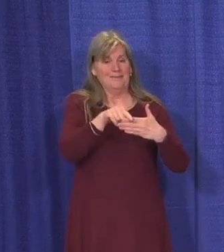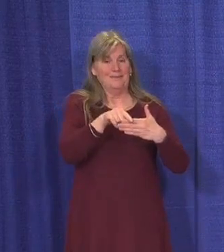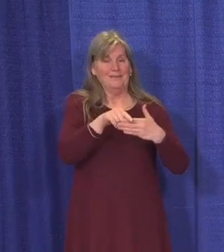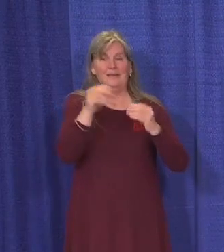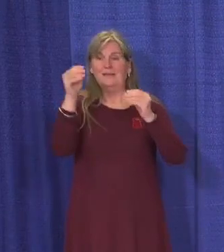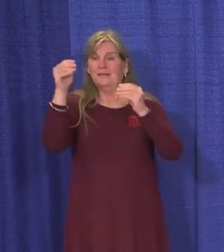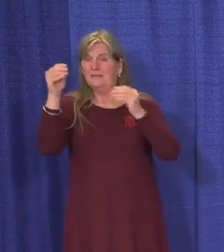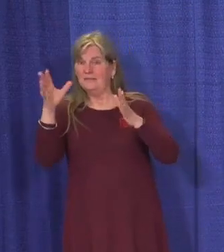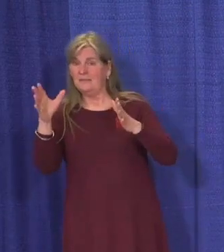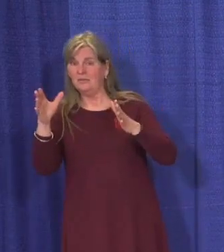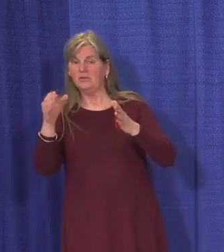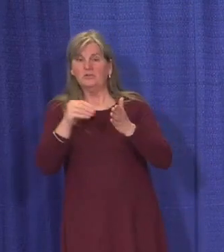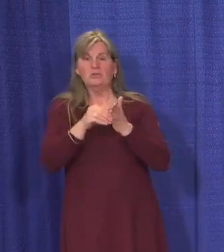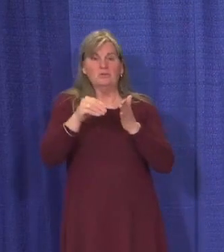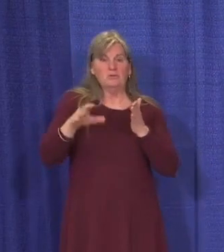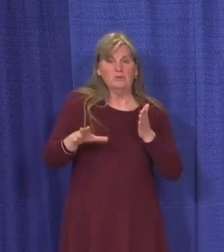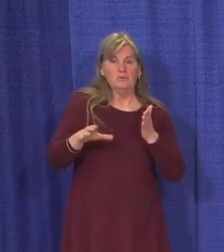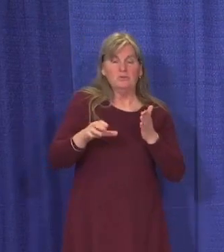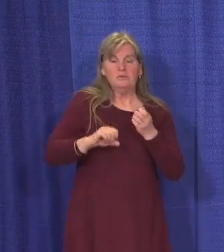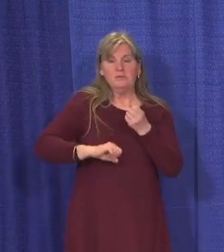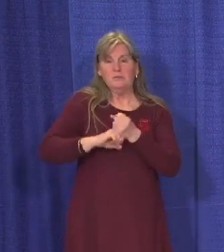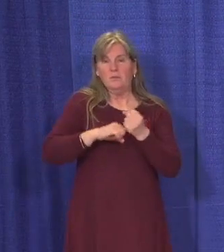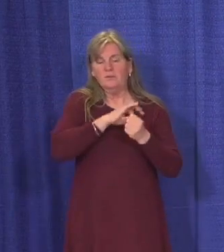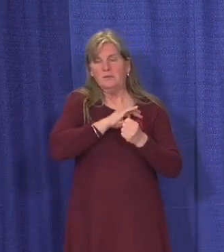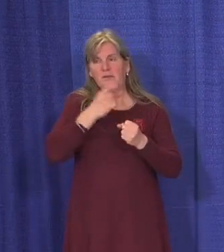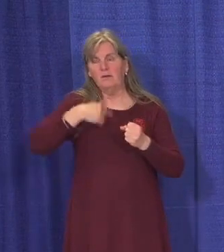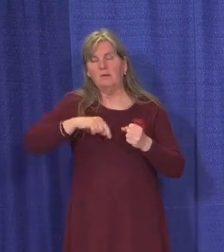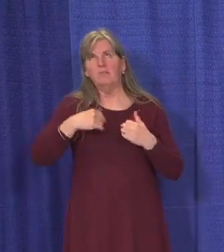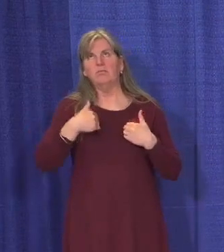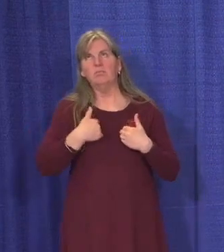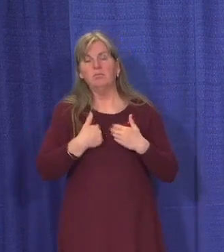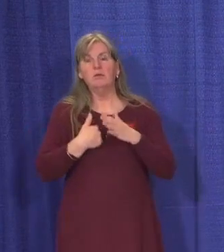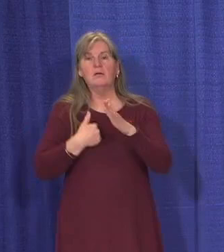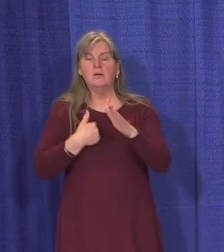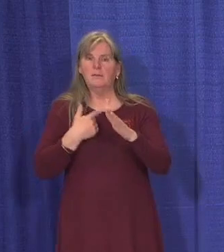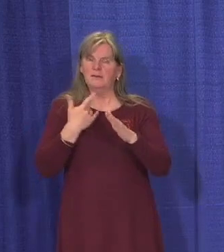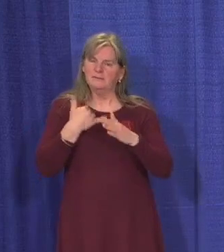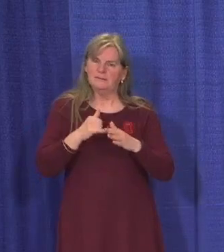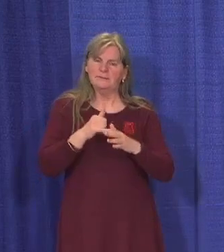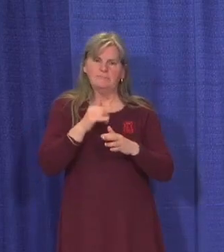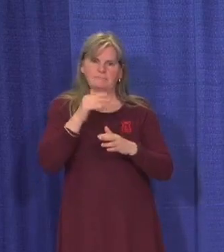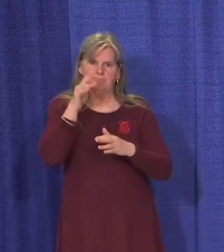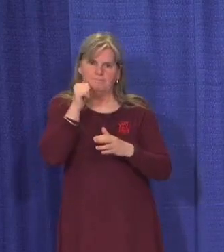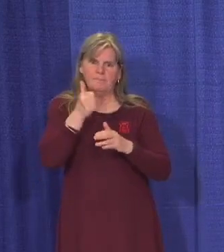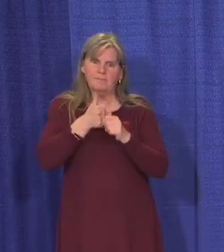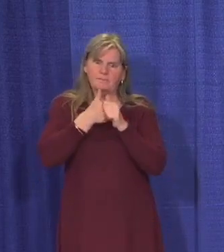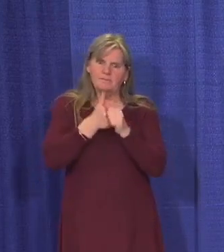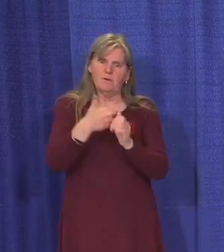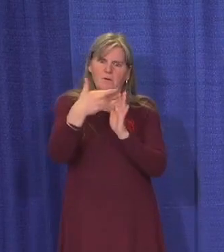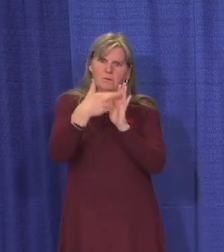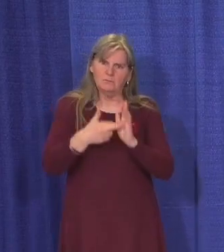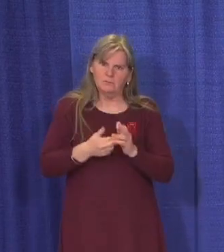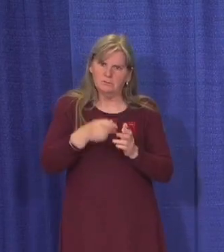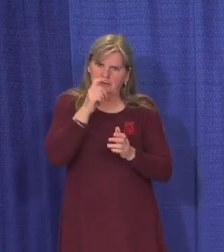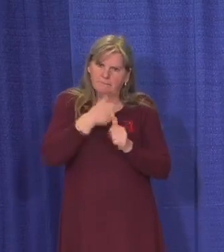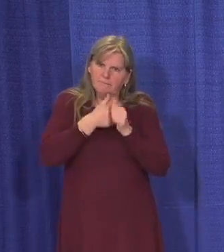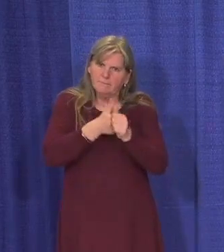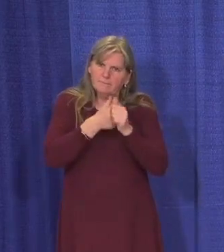do know the newer variant strain can spread more easily amongst schoolchildren so especially as